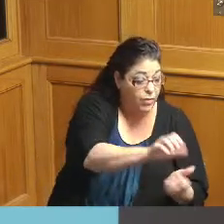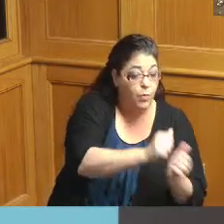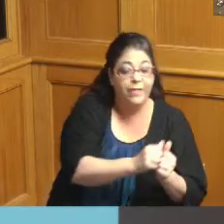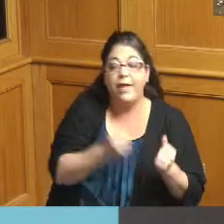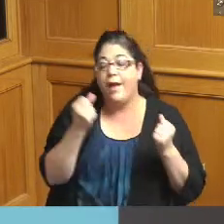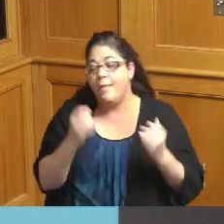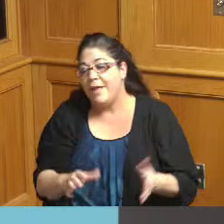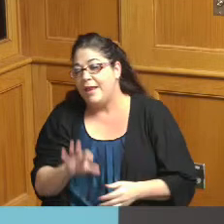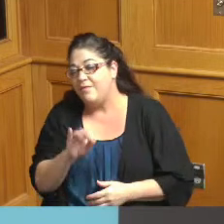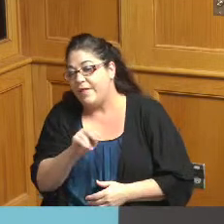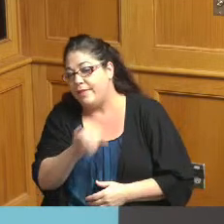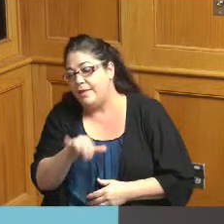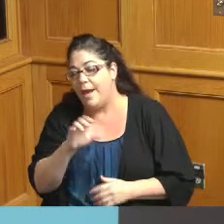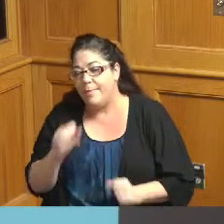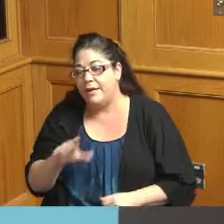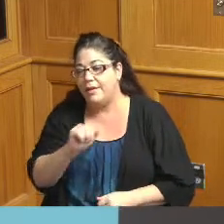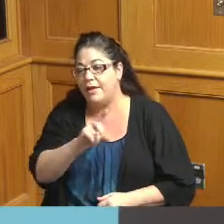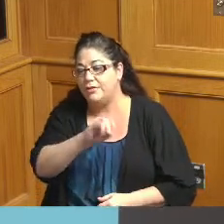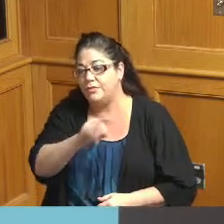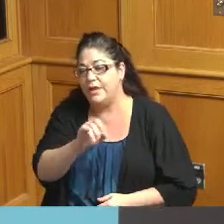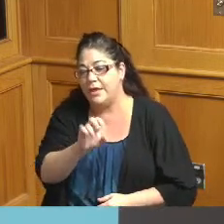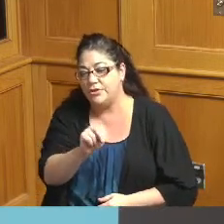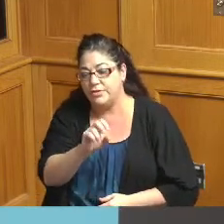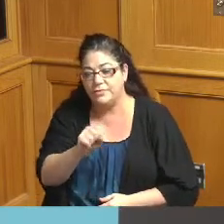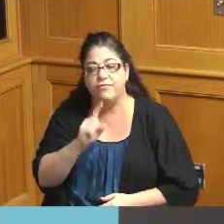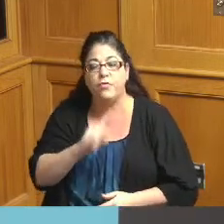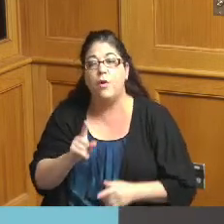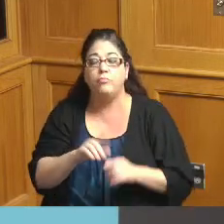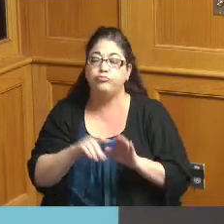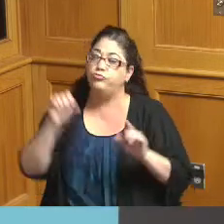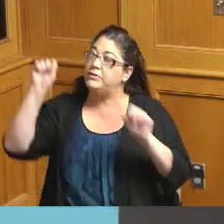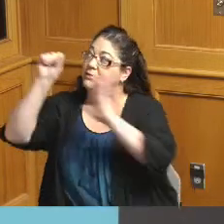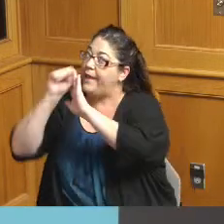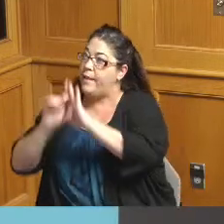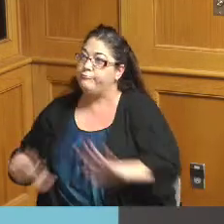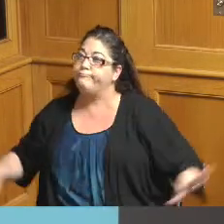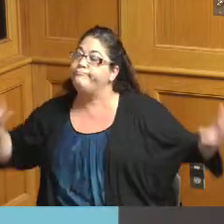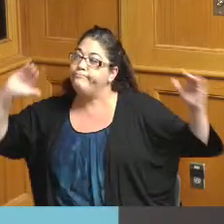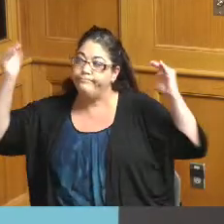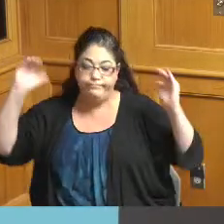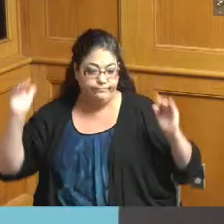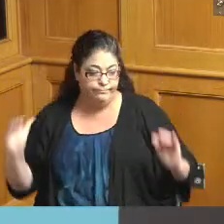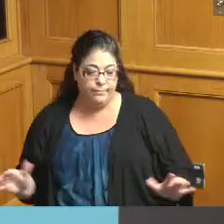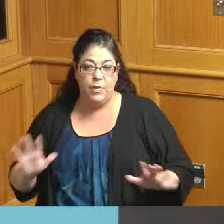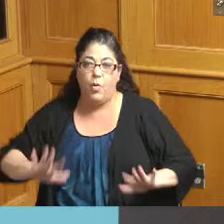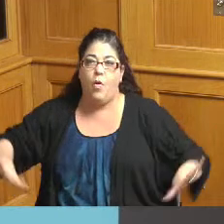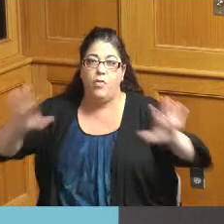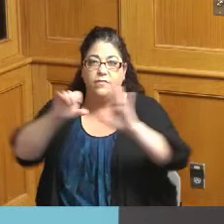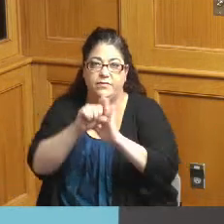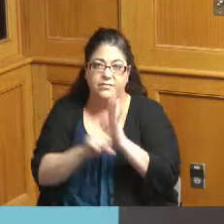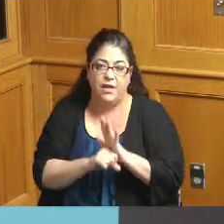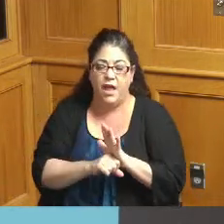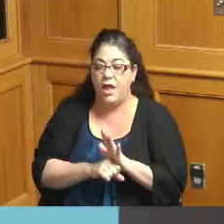adjudications to arrive at a Statewide comparison so that number we went pretty dramatically up